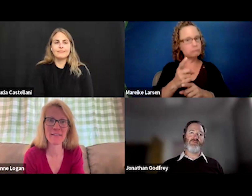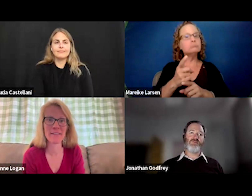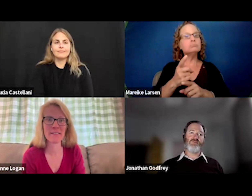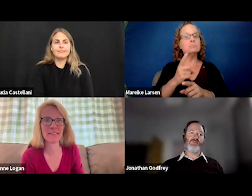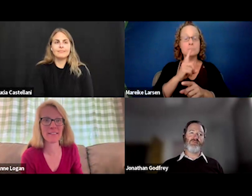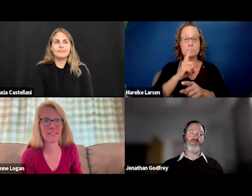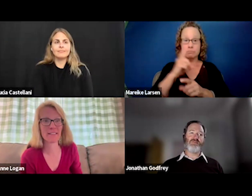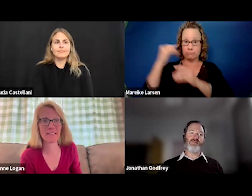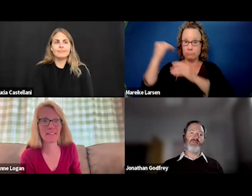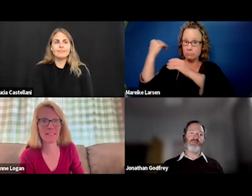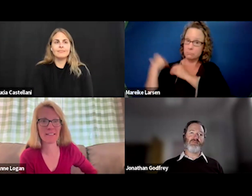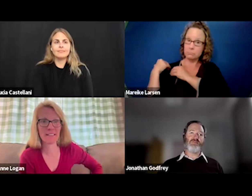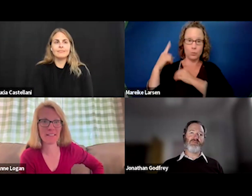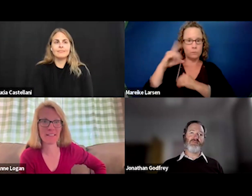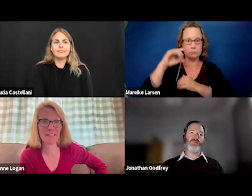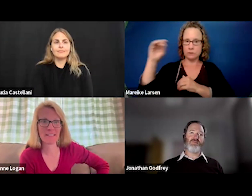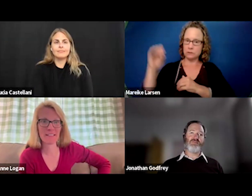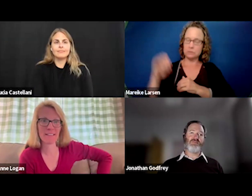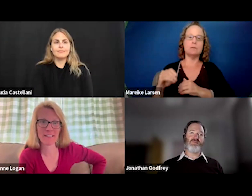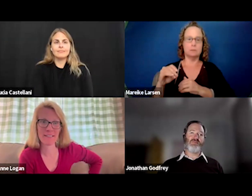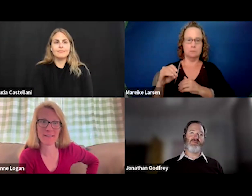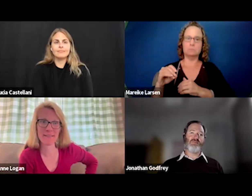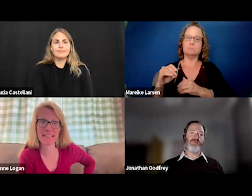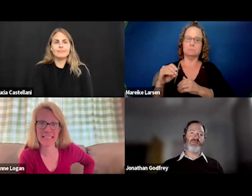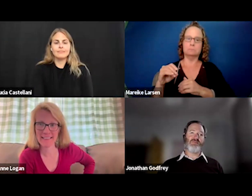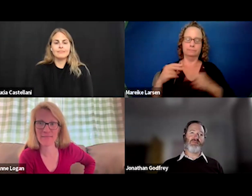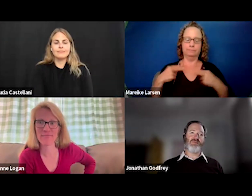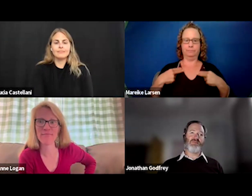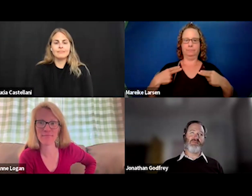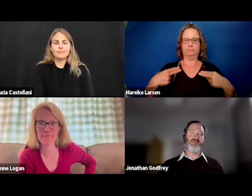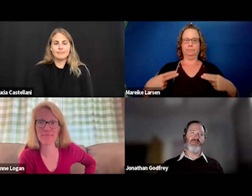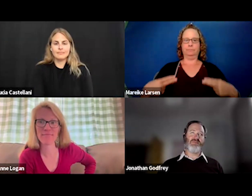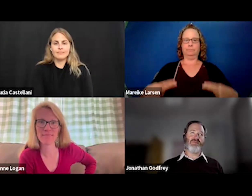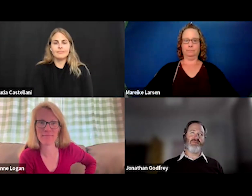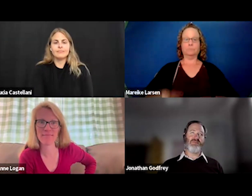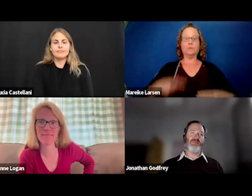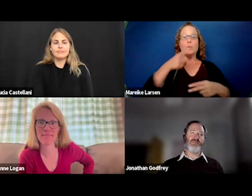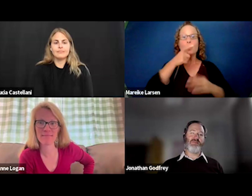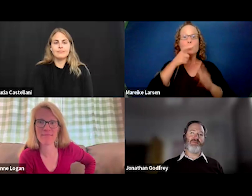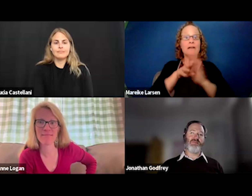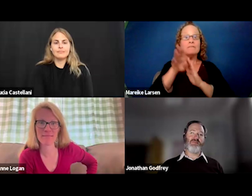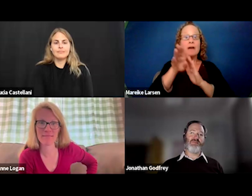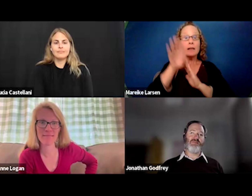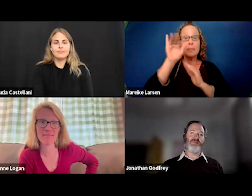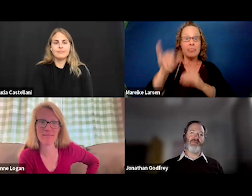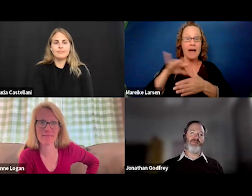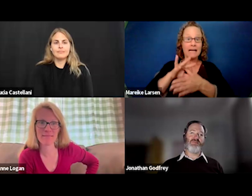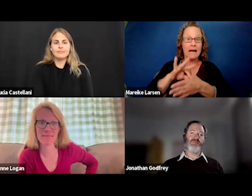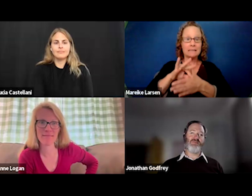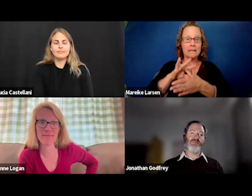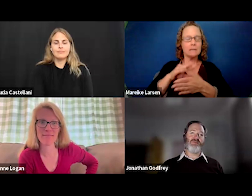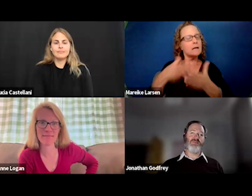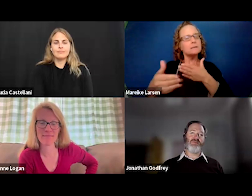lies with you as the creator of it, no matter what AI tool you're using.